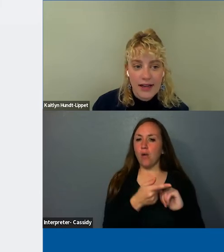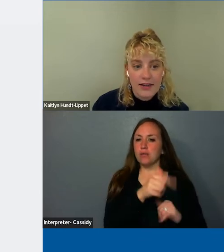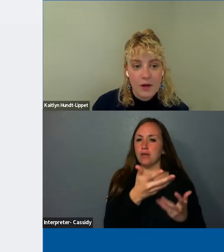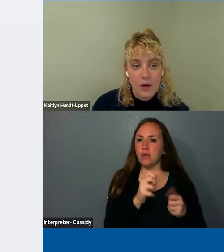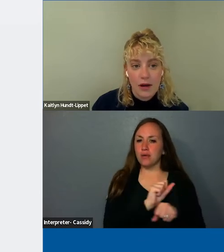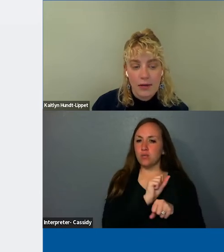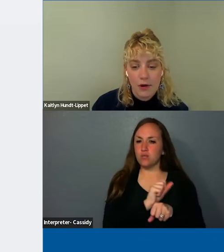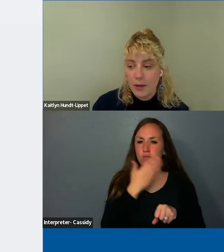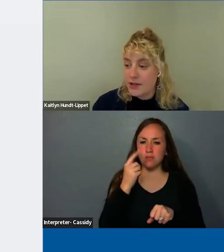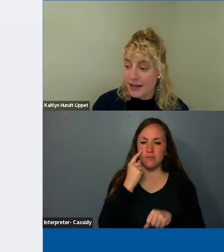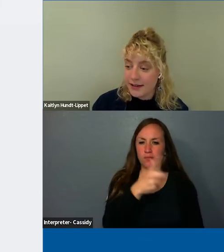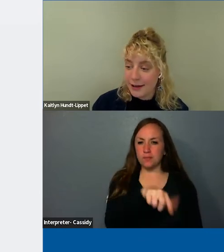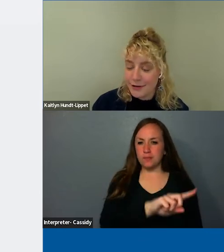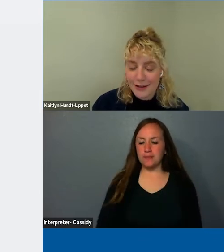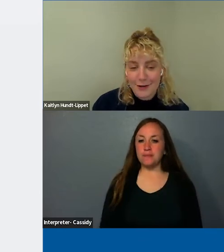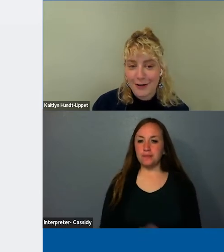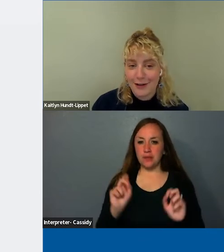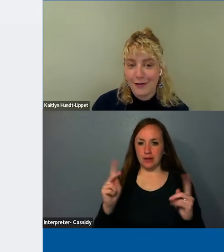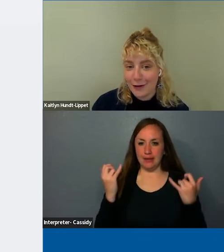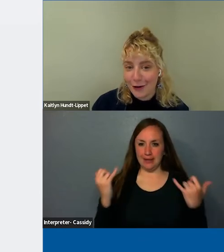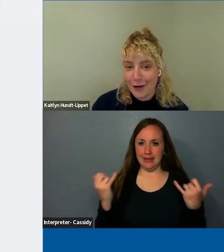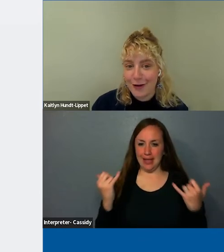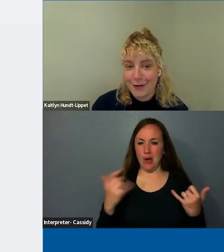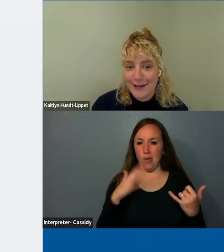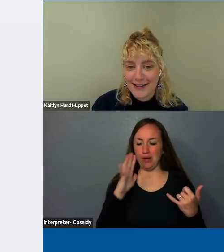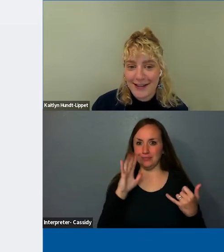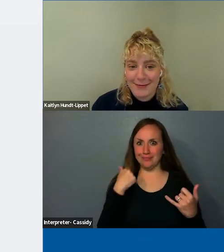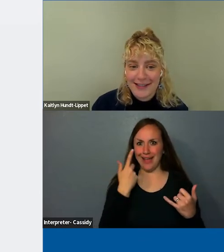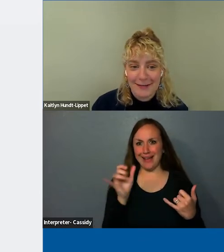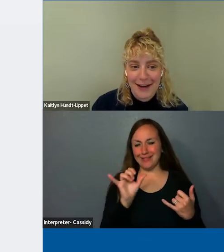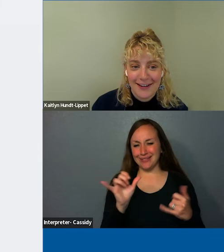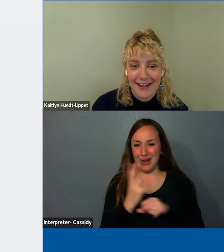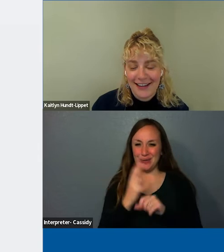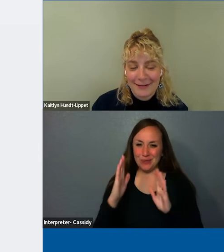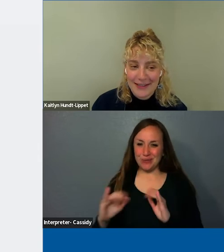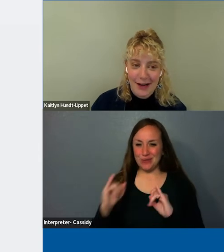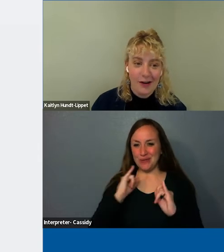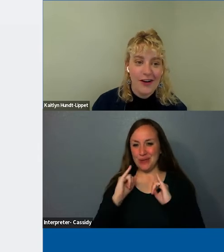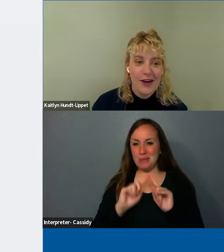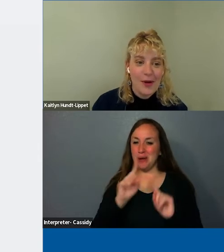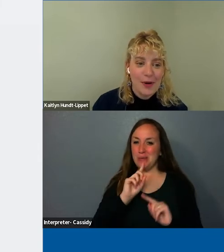All right, so we're gonna pretend that that was a user interview, although it was Sam navigating himself,